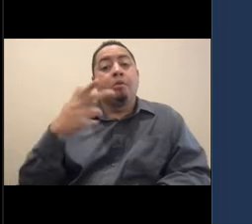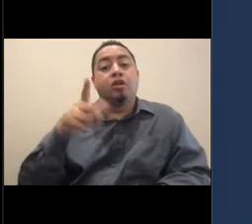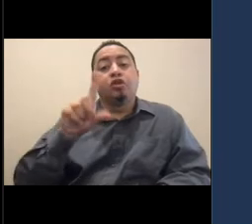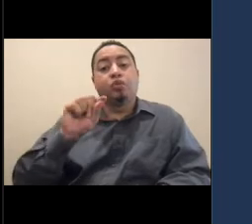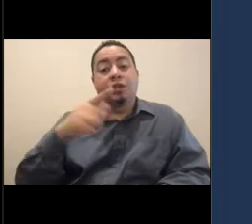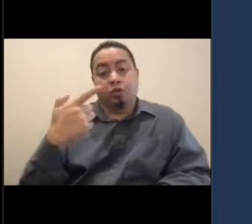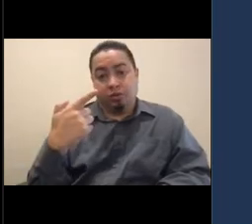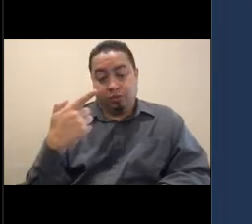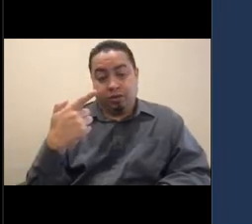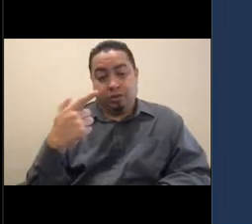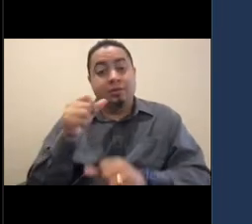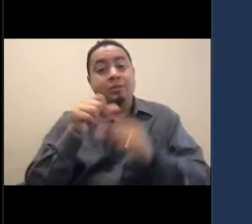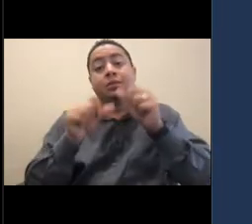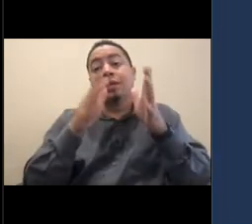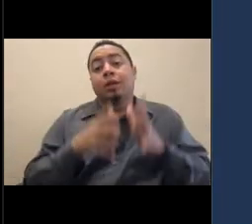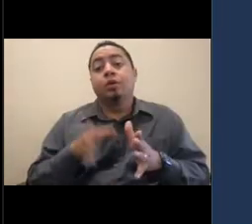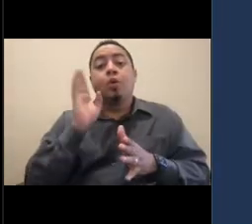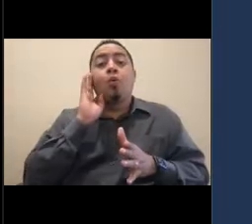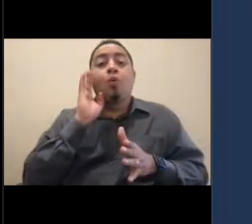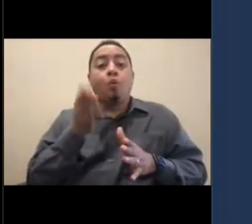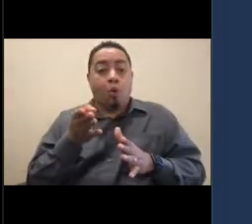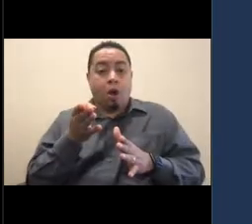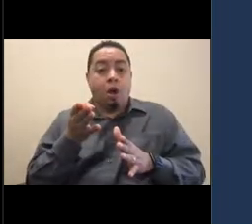the scientists are going to reduce the amount of lake trout stocking,